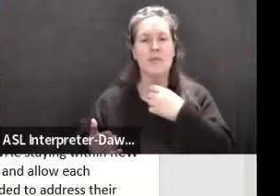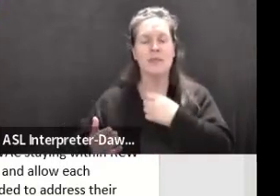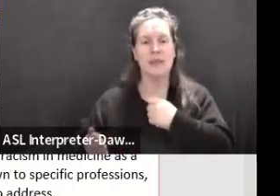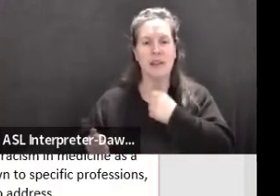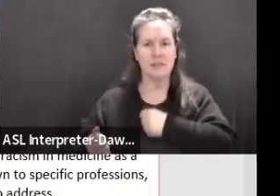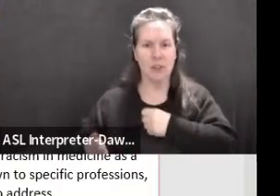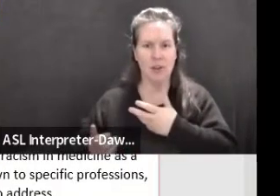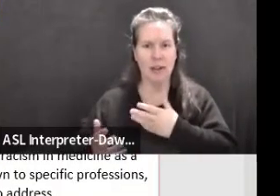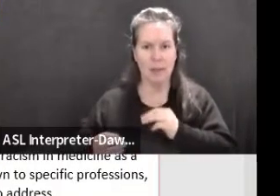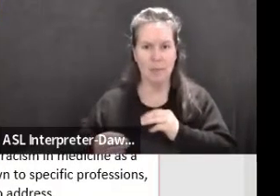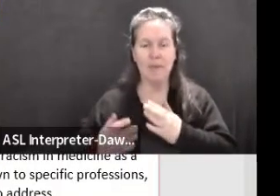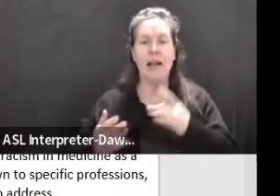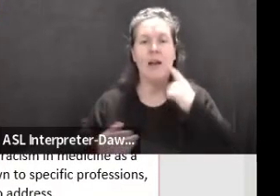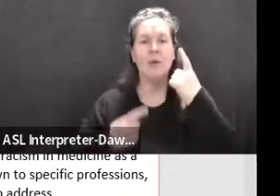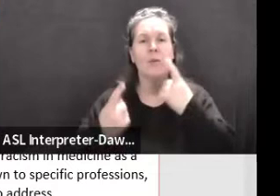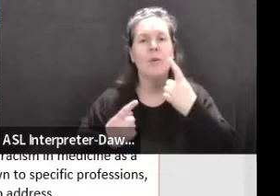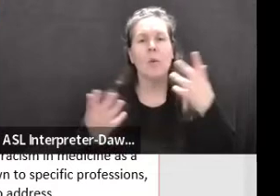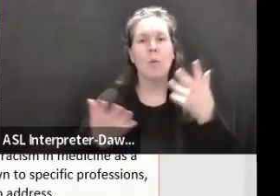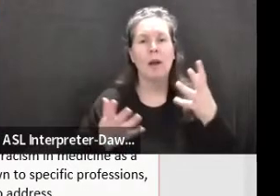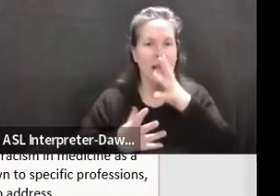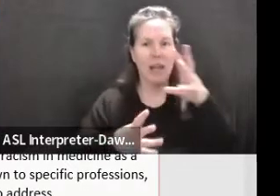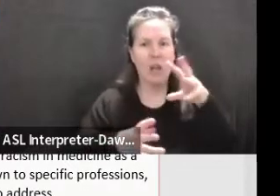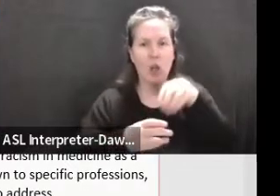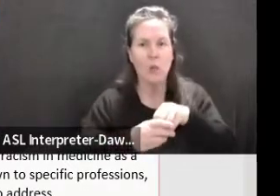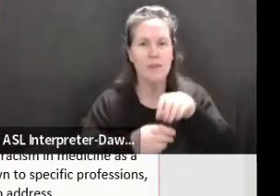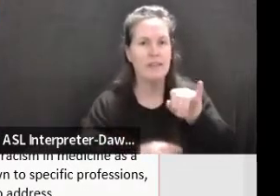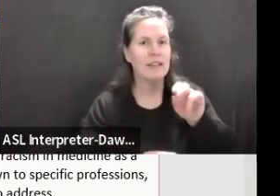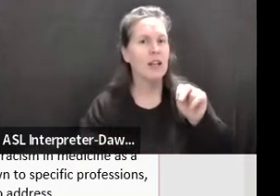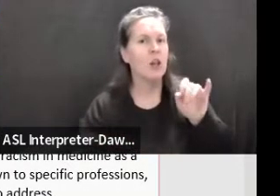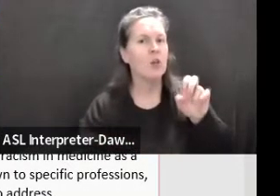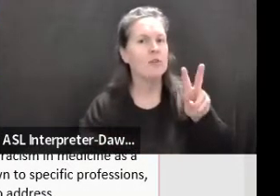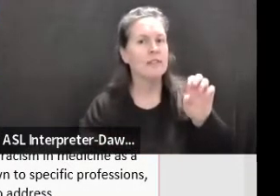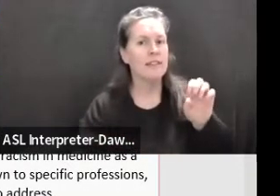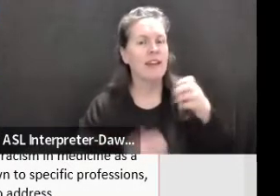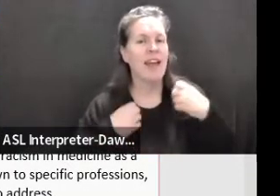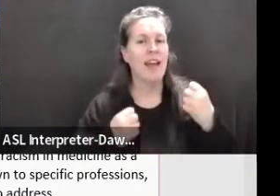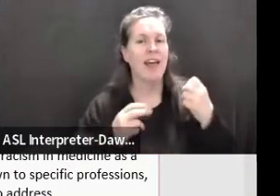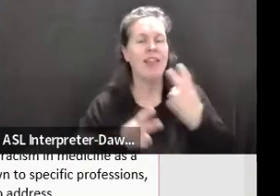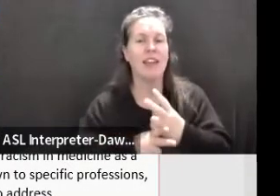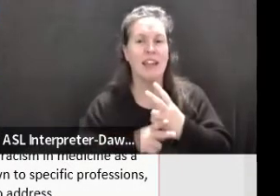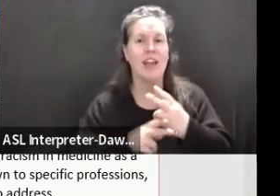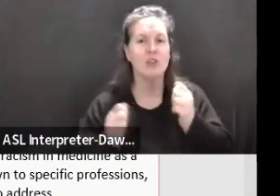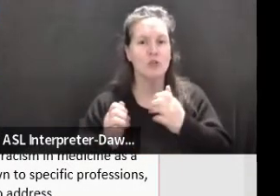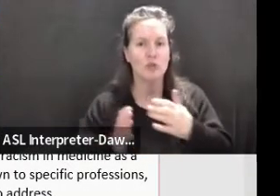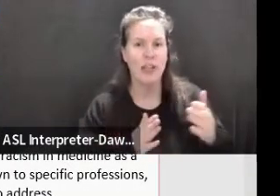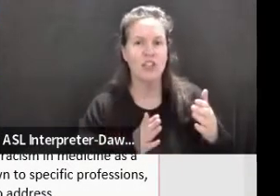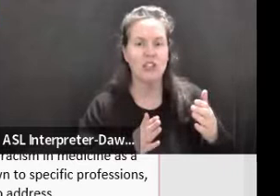I was just wondering what inclusive healthcare strategies to advance health equity means.